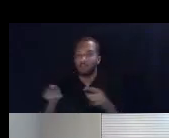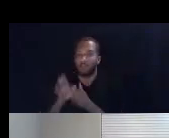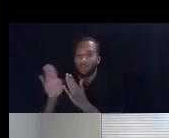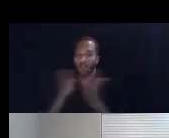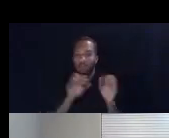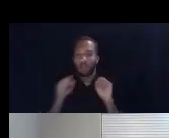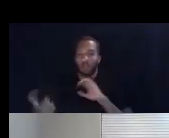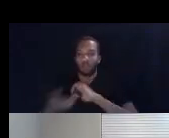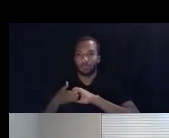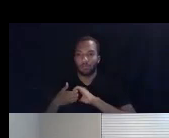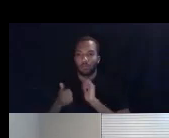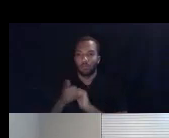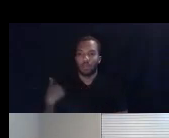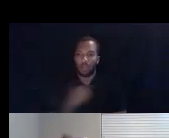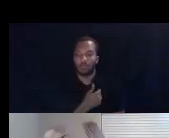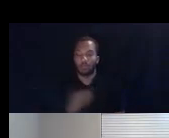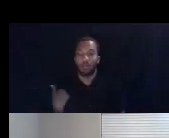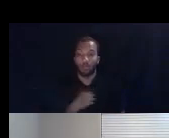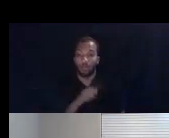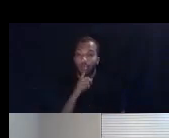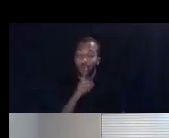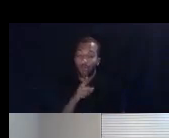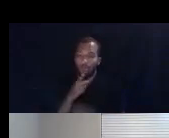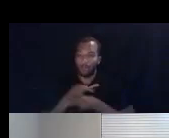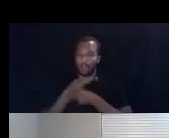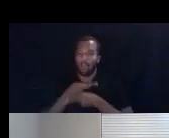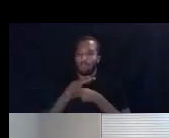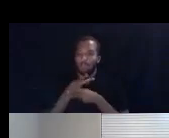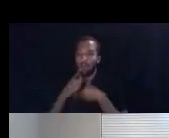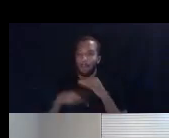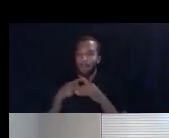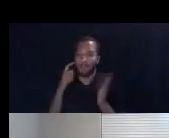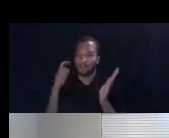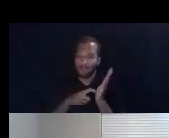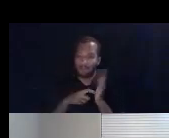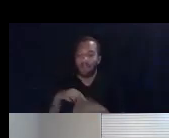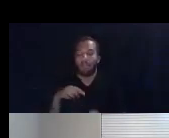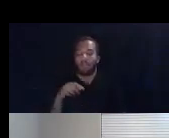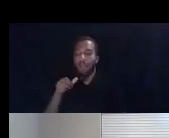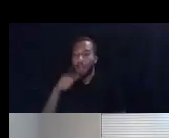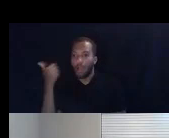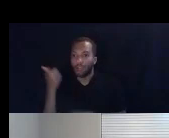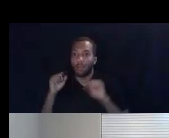And we are very intentional about identifying other potential funding streams